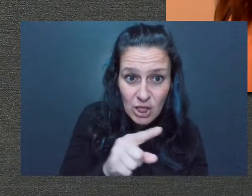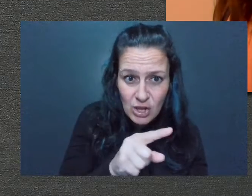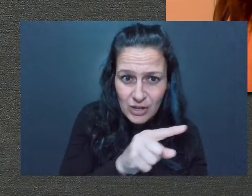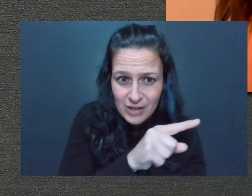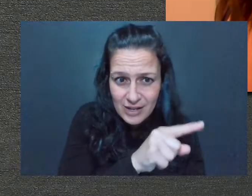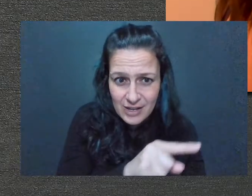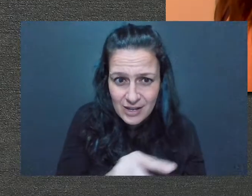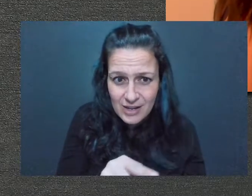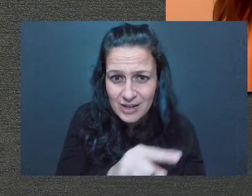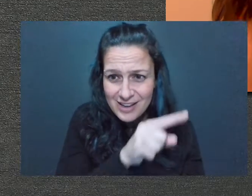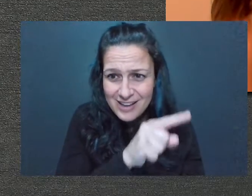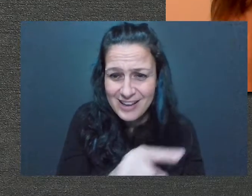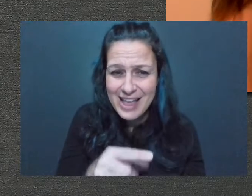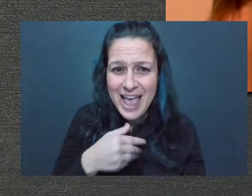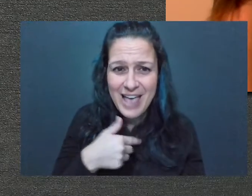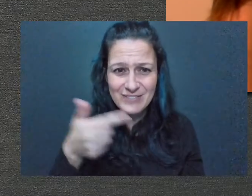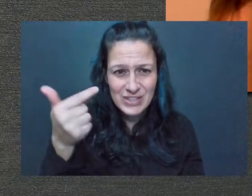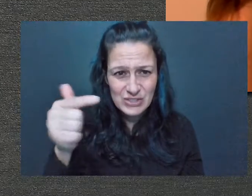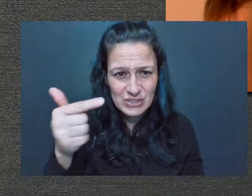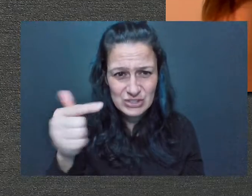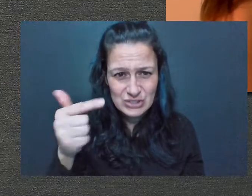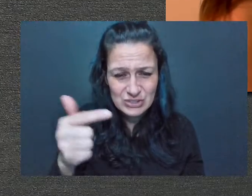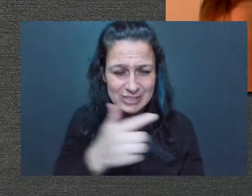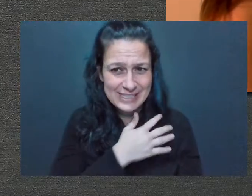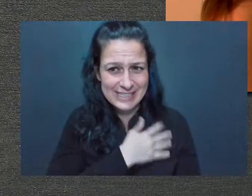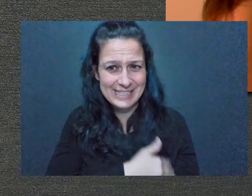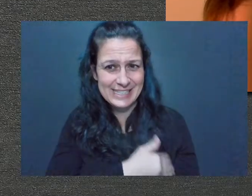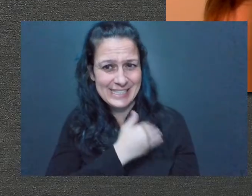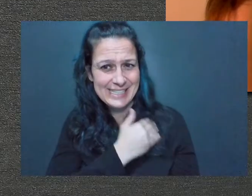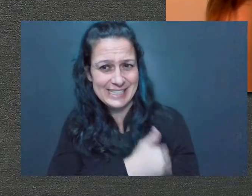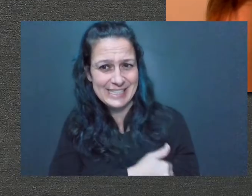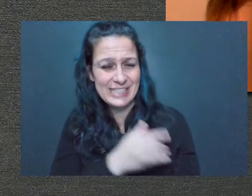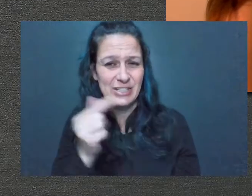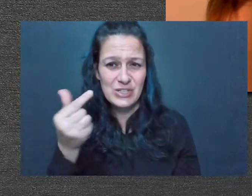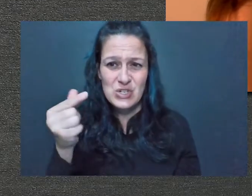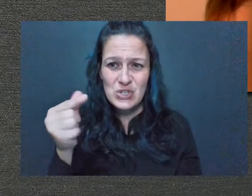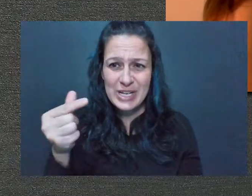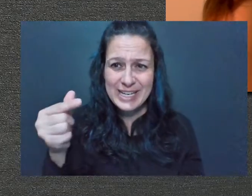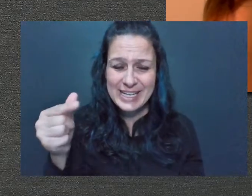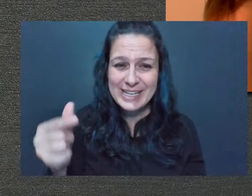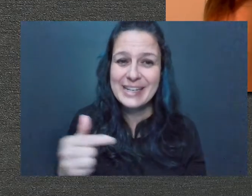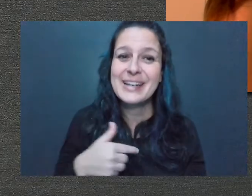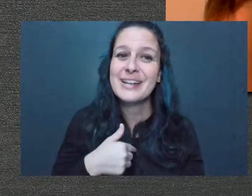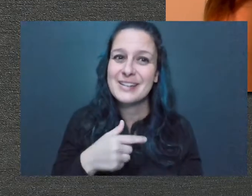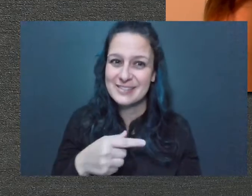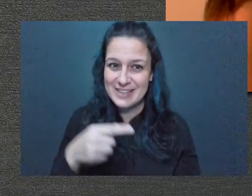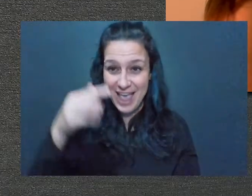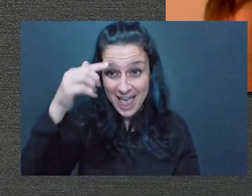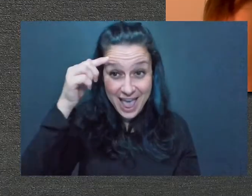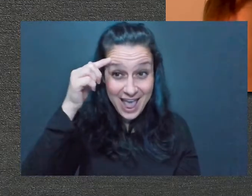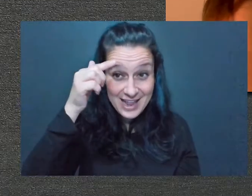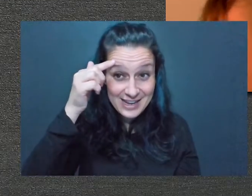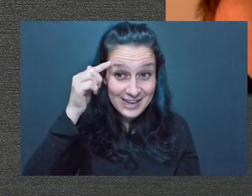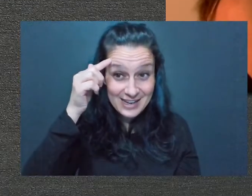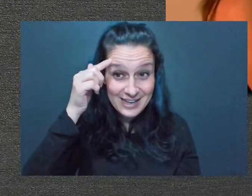Look, there's some green on right below his feather and right above his eye.